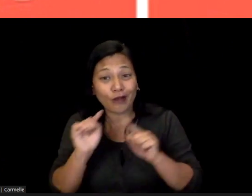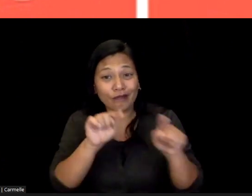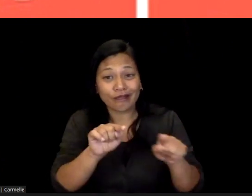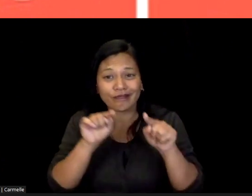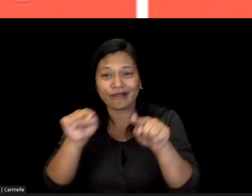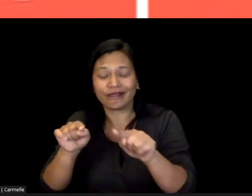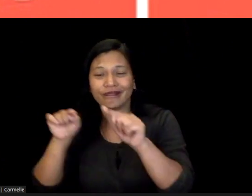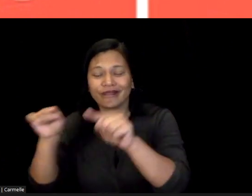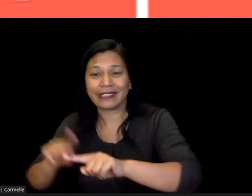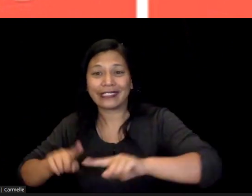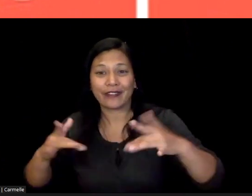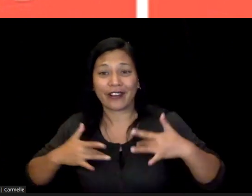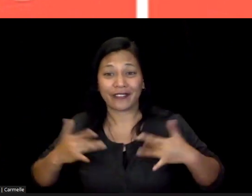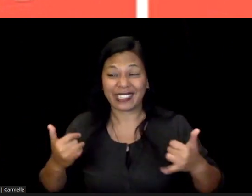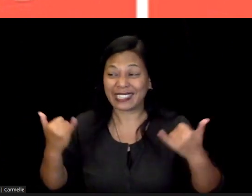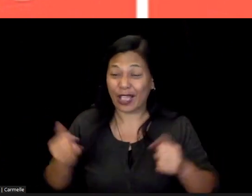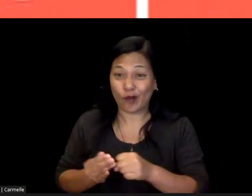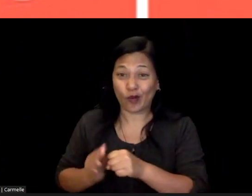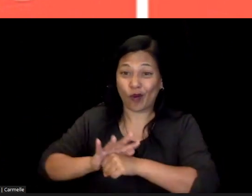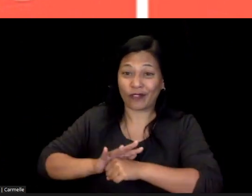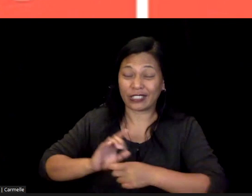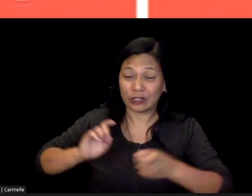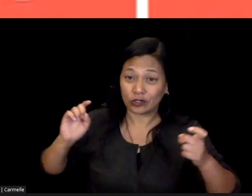And, and I think now more than ever, we really understand that.